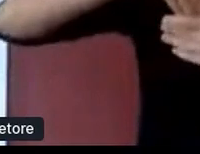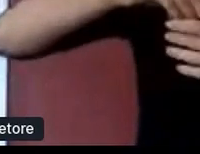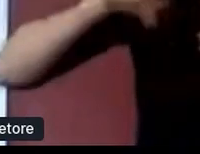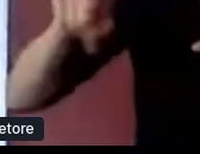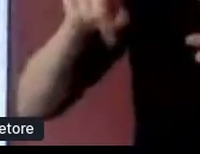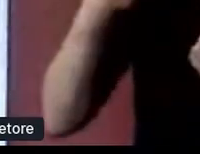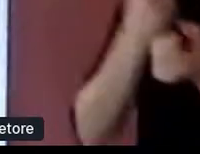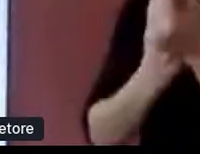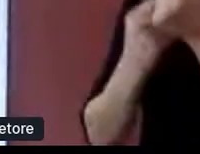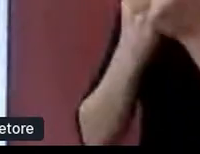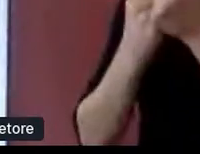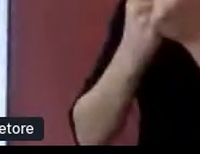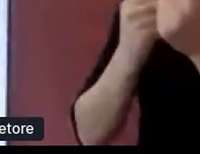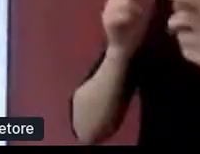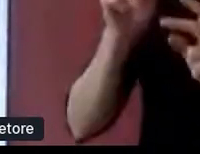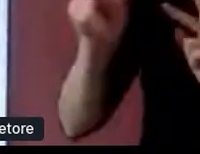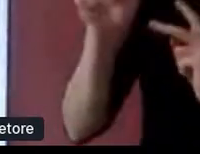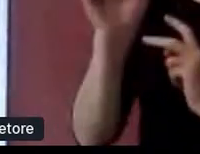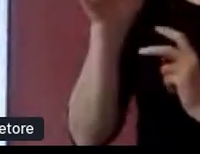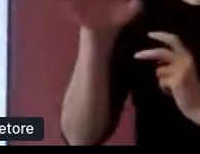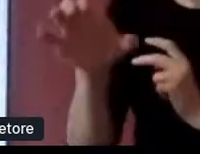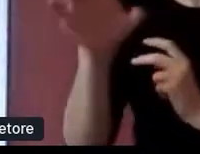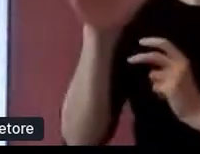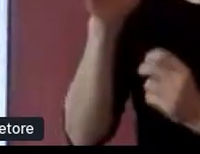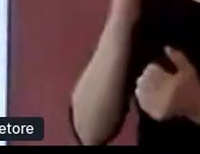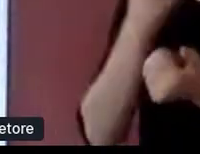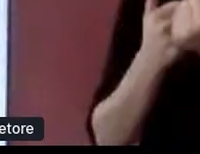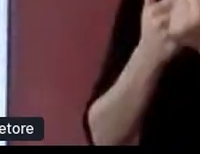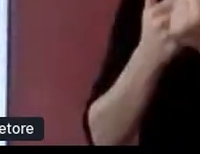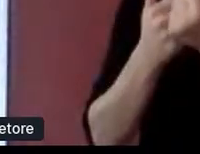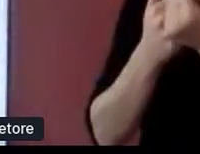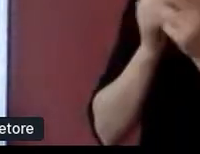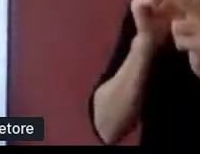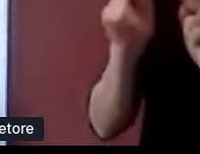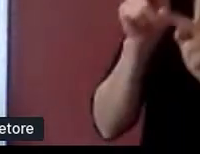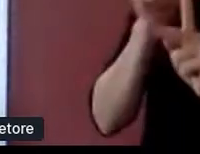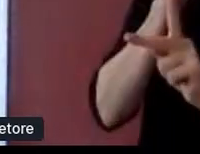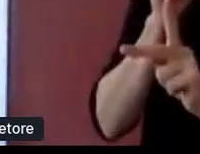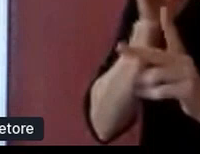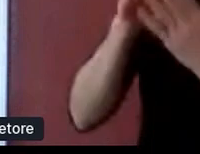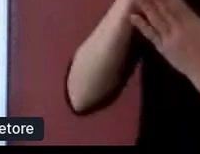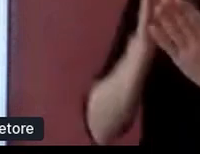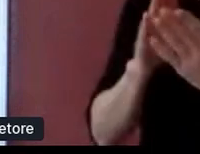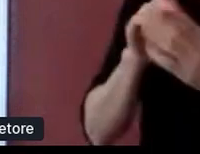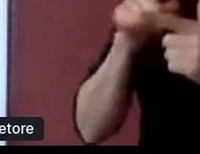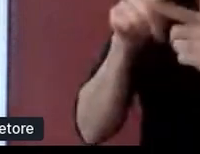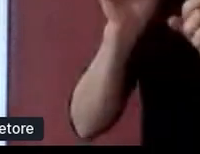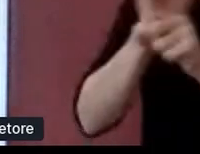developed strategies to retain historically underrepresented students and employees, and worked